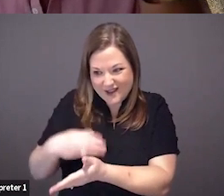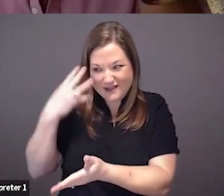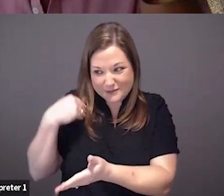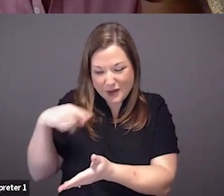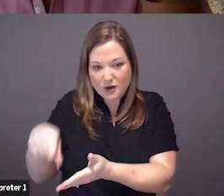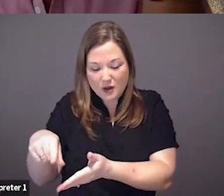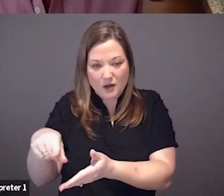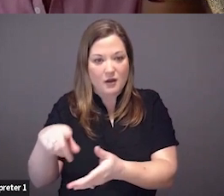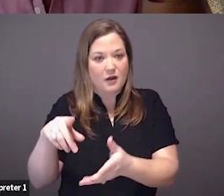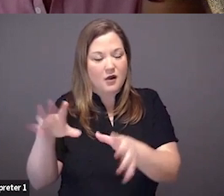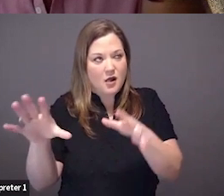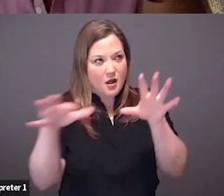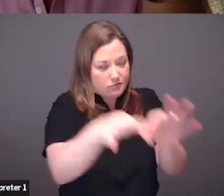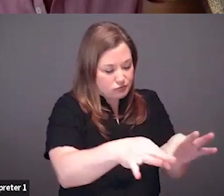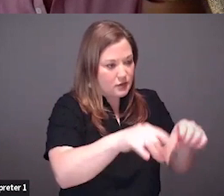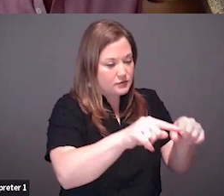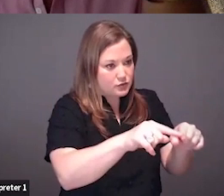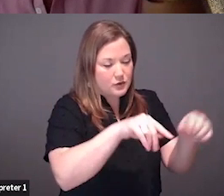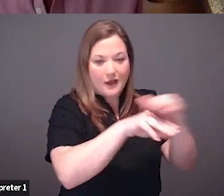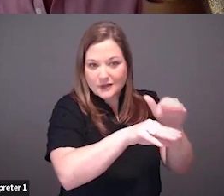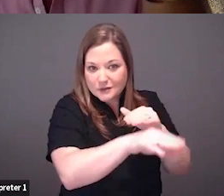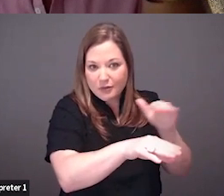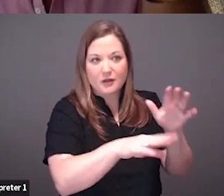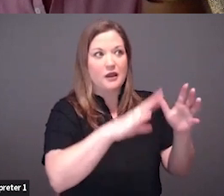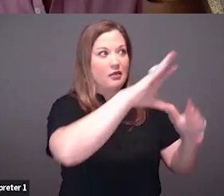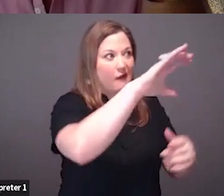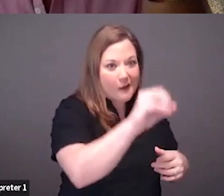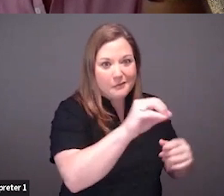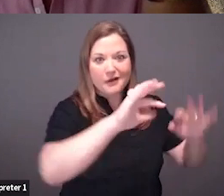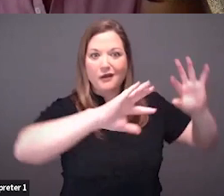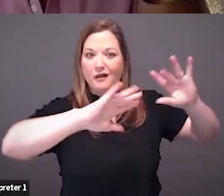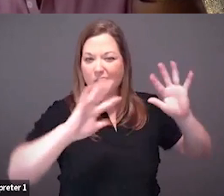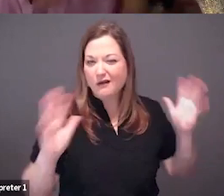drawing that connection to your company and the forms and the internet.